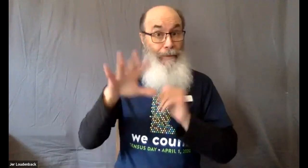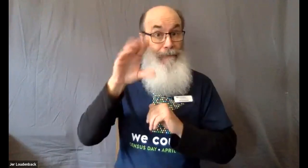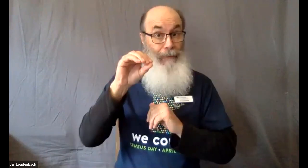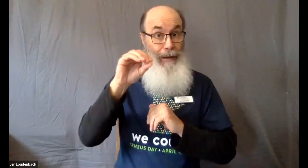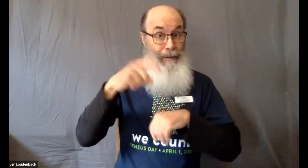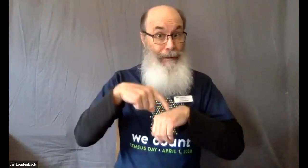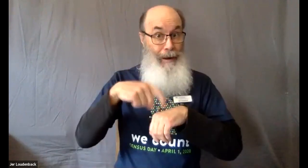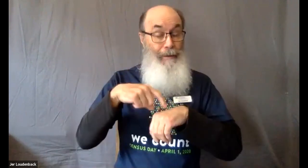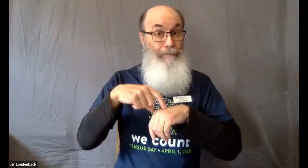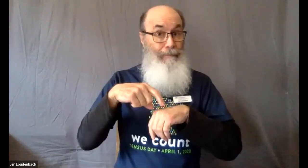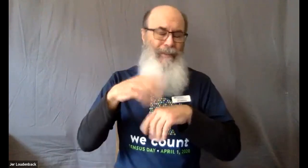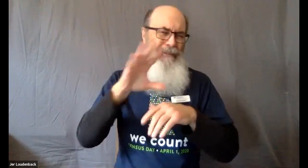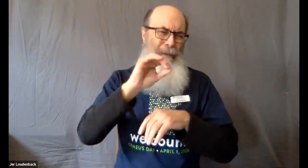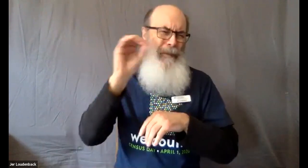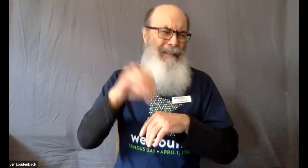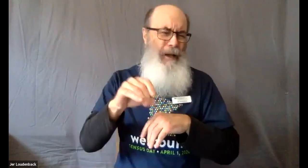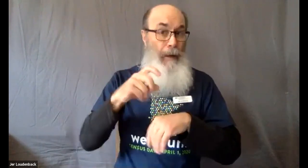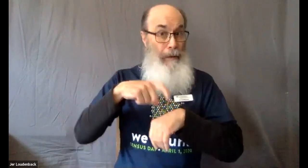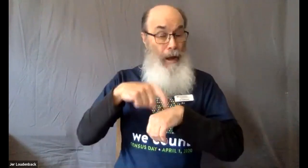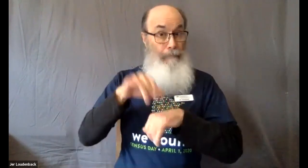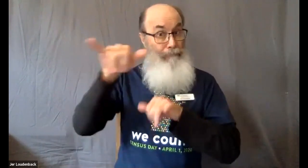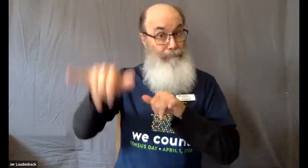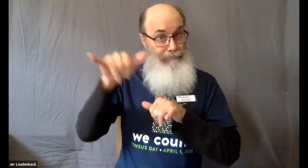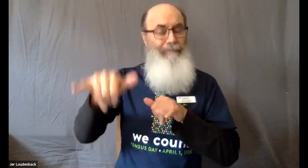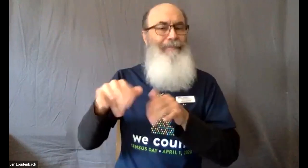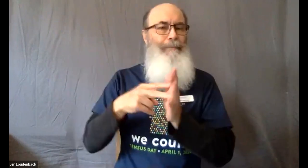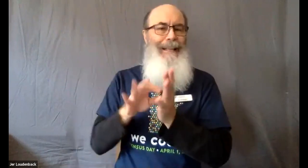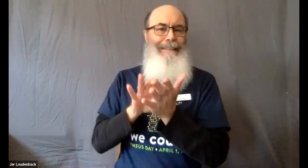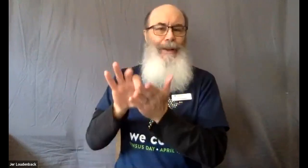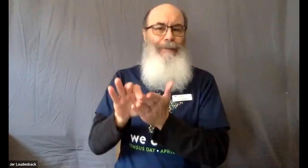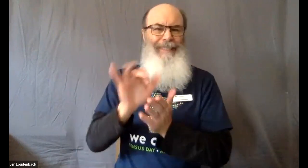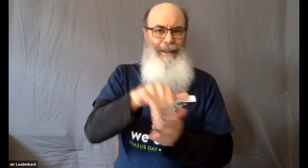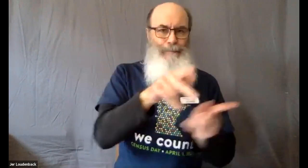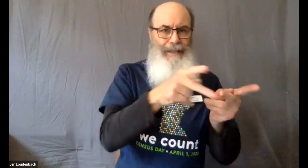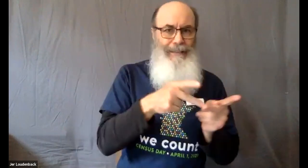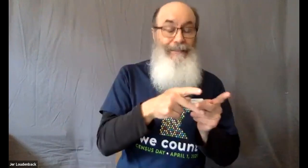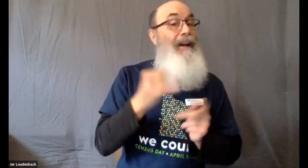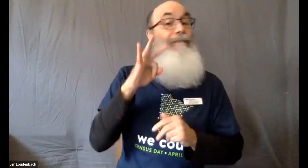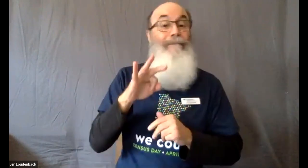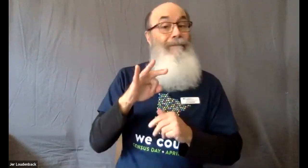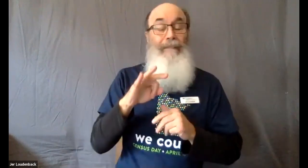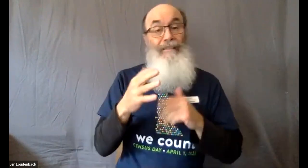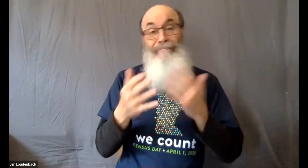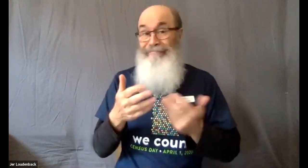Good question. So dorms for college students, the important thing is how much time do you spend at that dorm?